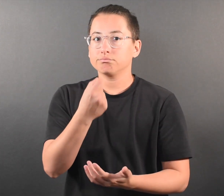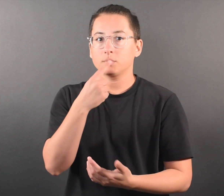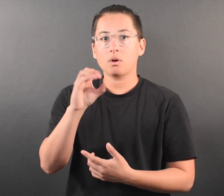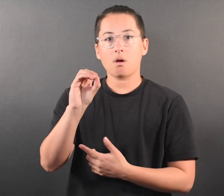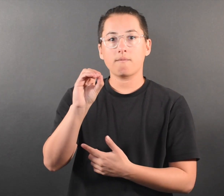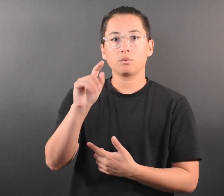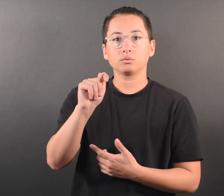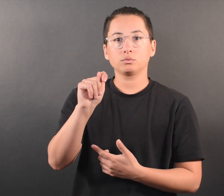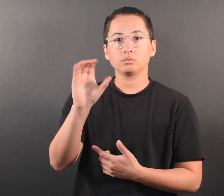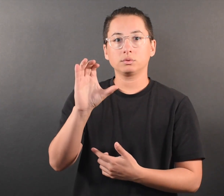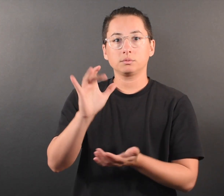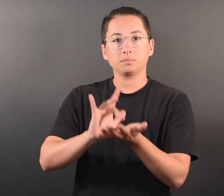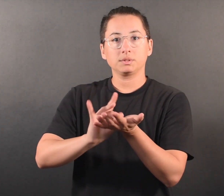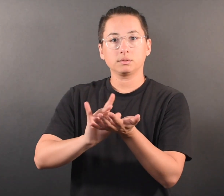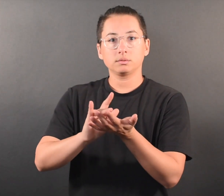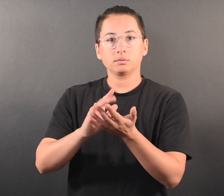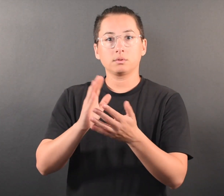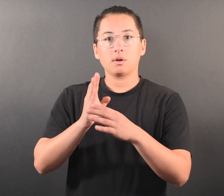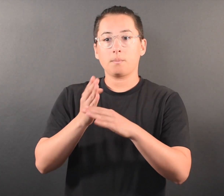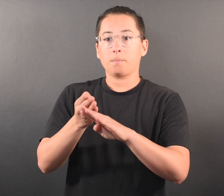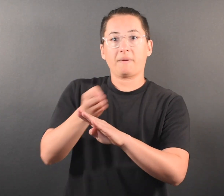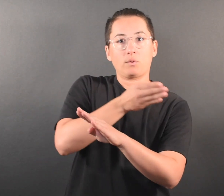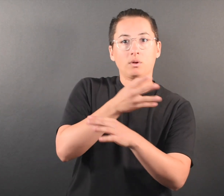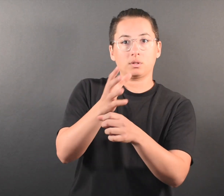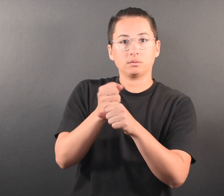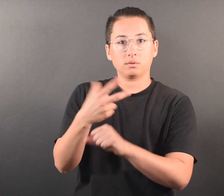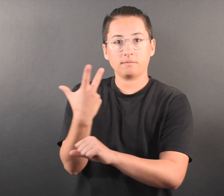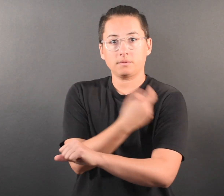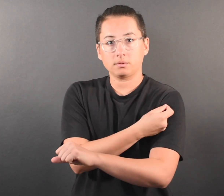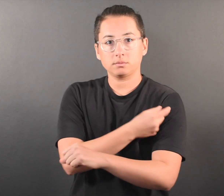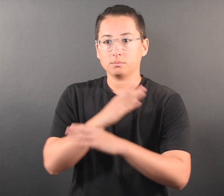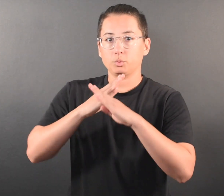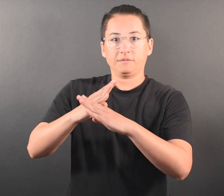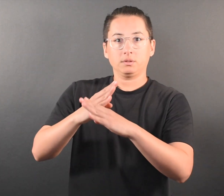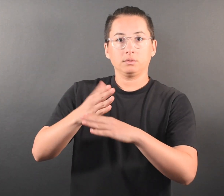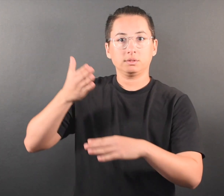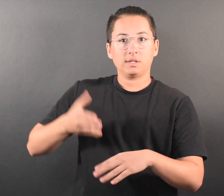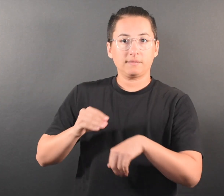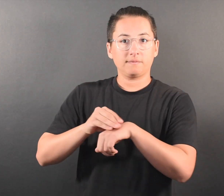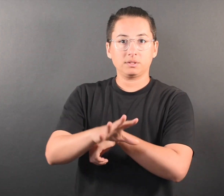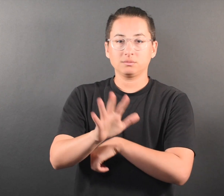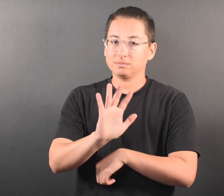to take over-the-counter medications before getting your vaccine to prevent side effects.